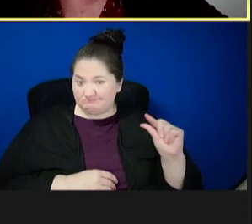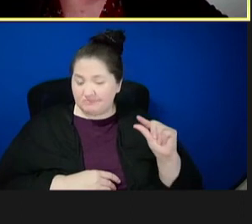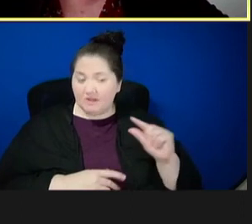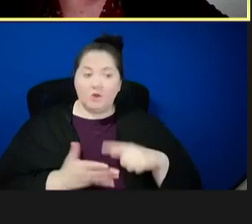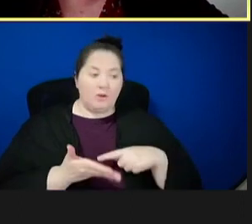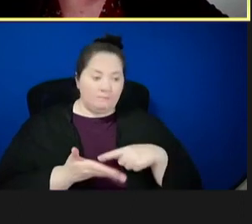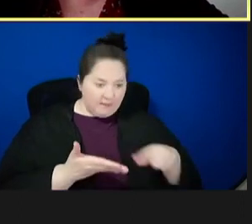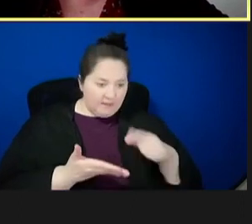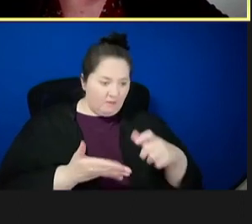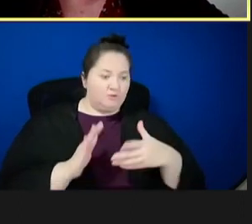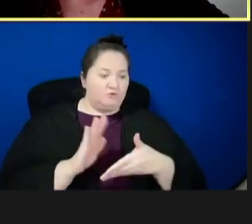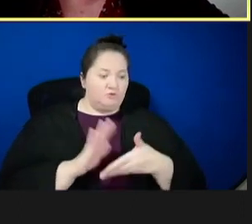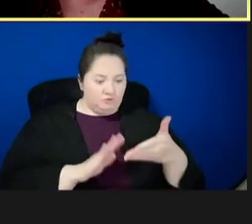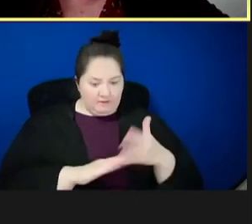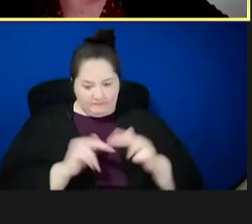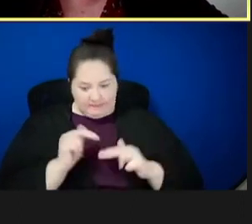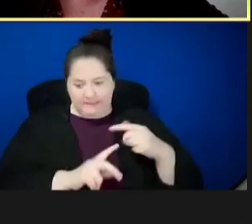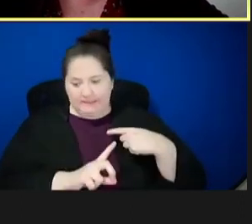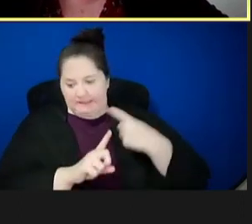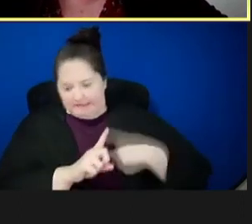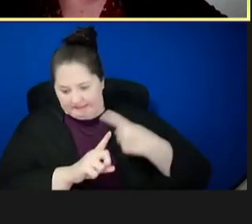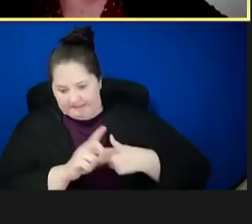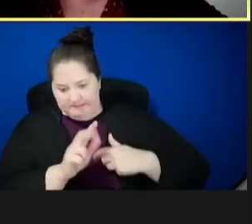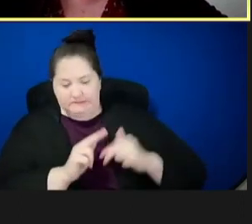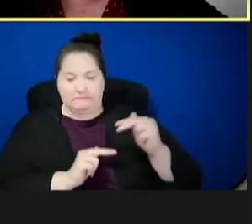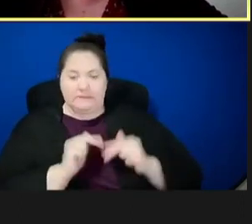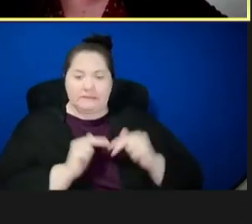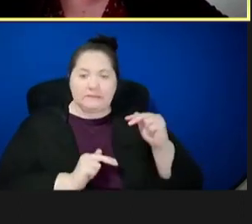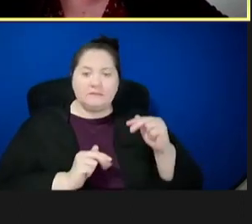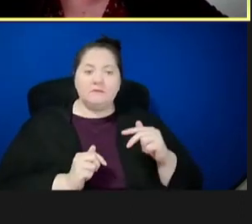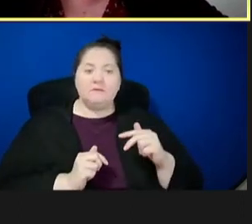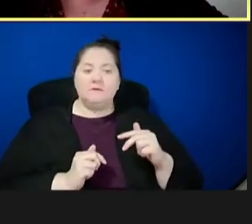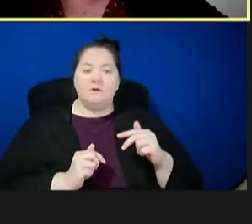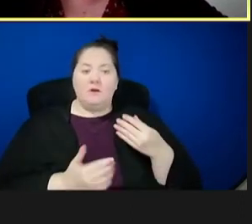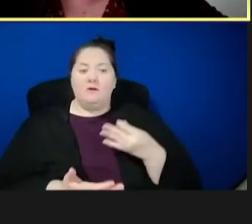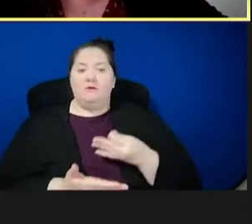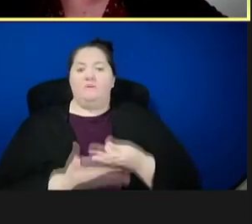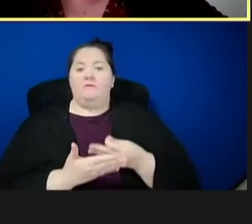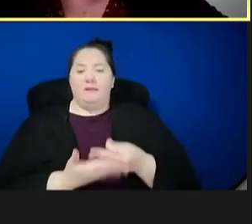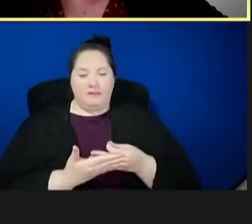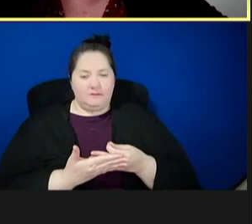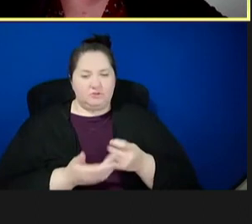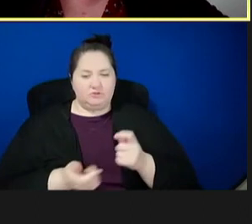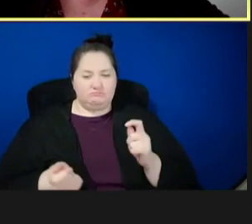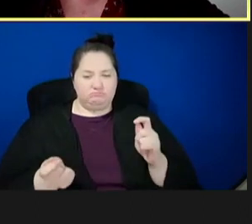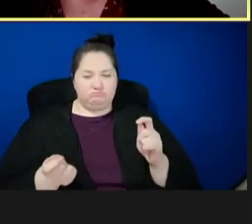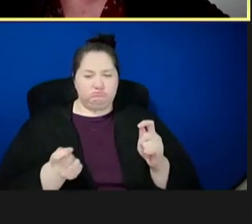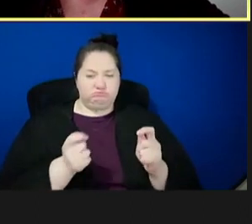run the building and lease the building from them, those financial dynamics have changed.